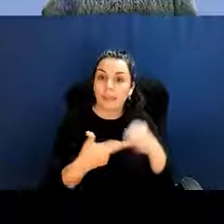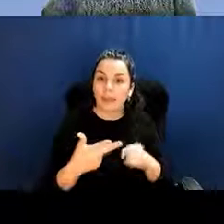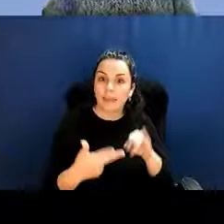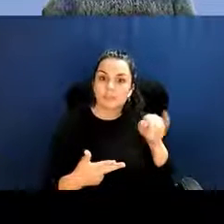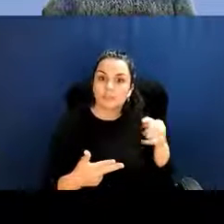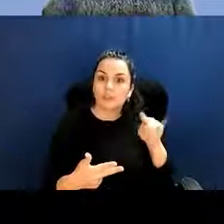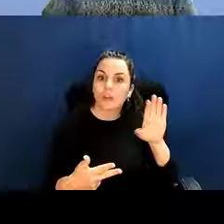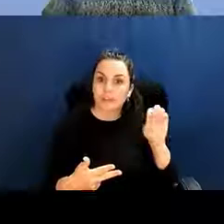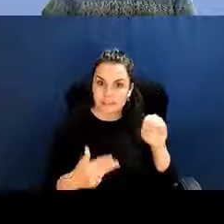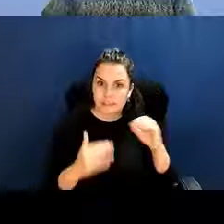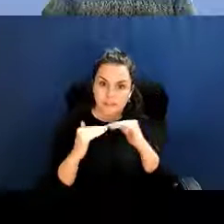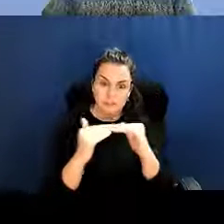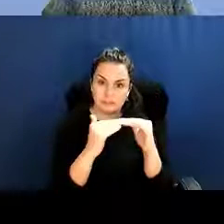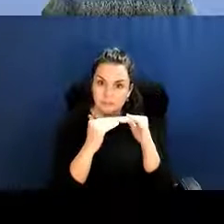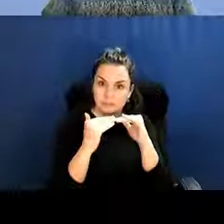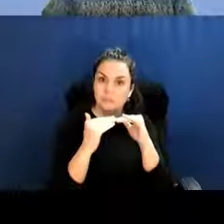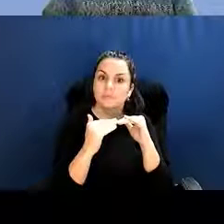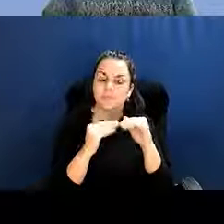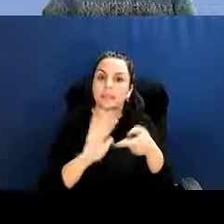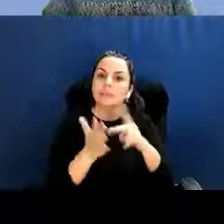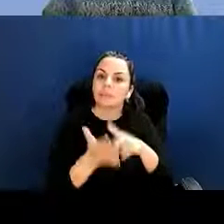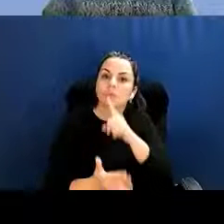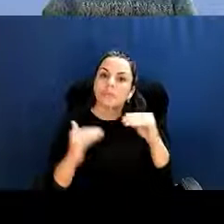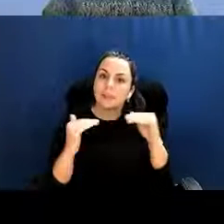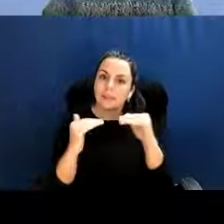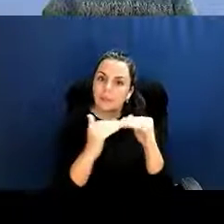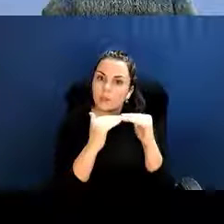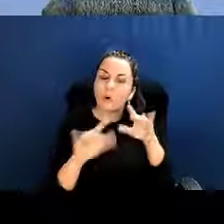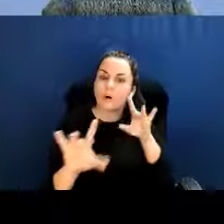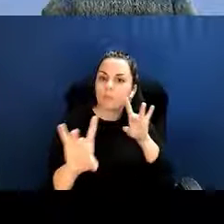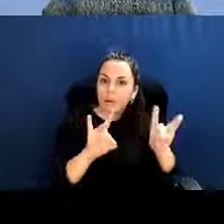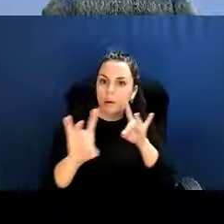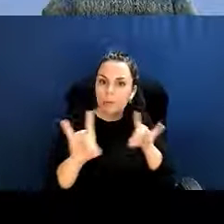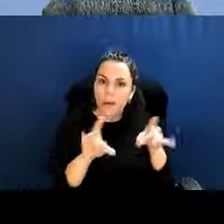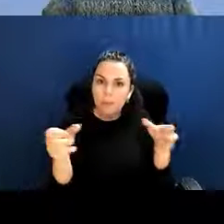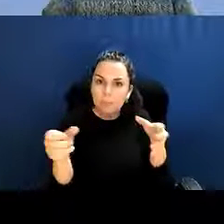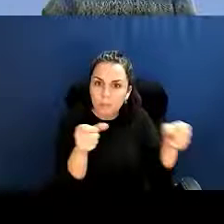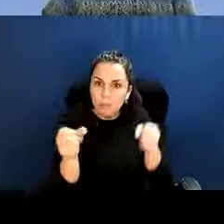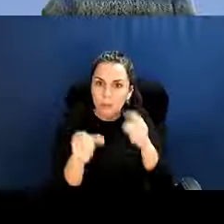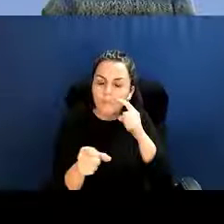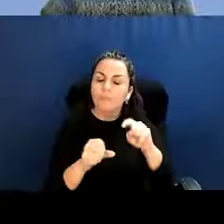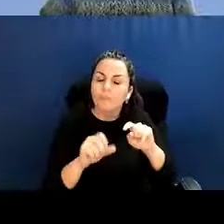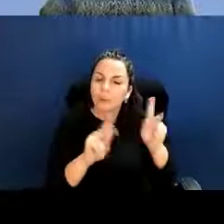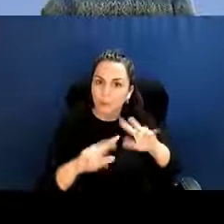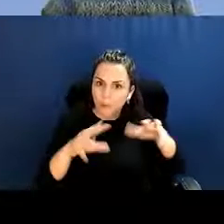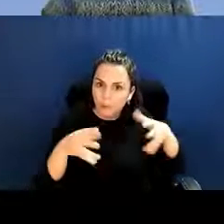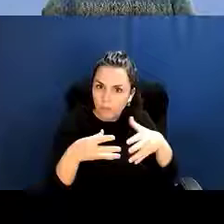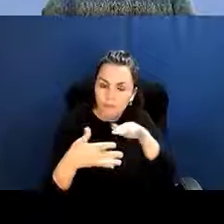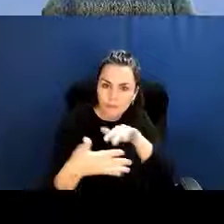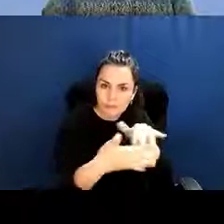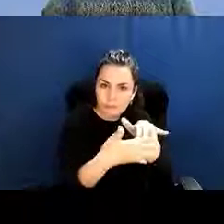which is translated into an equitable selection of subjects and that also requires us to link burdens